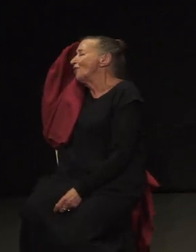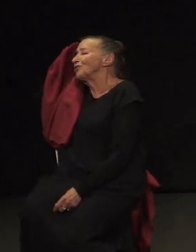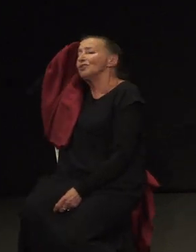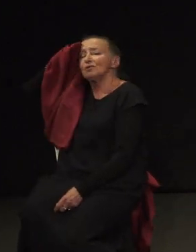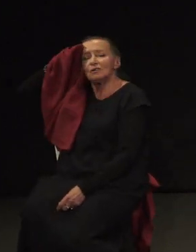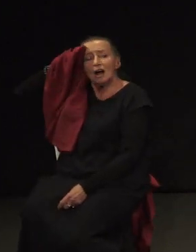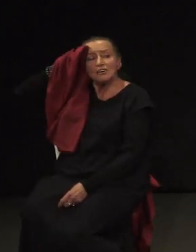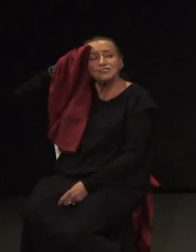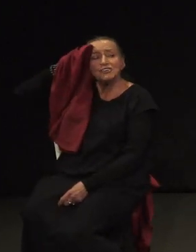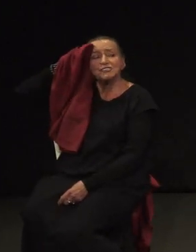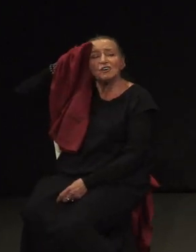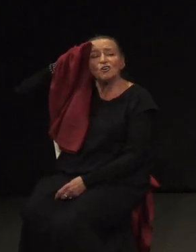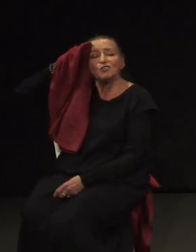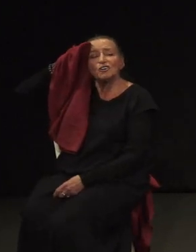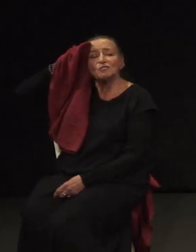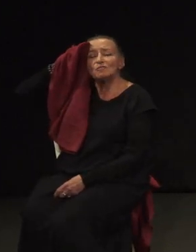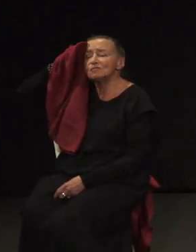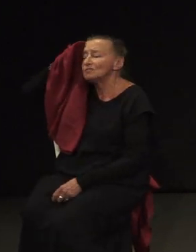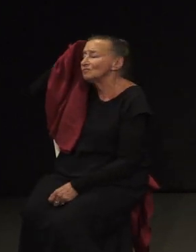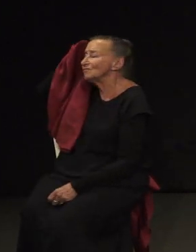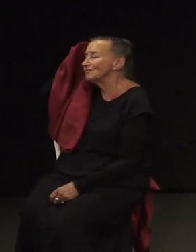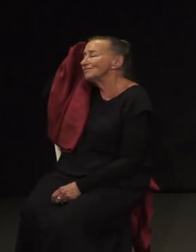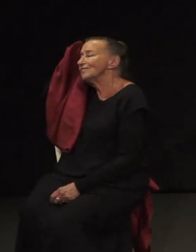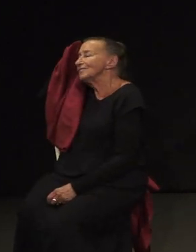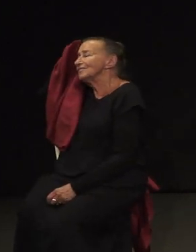gradually the eyes of the gentry flutter shut